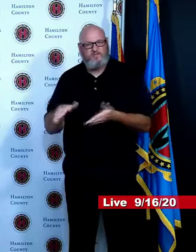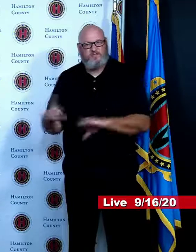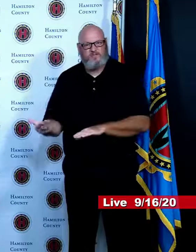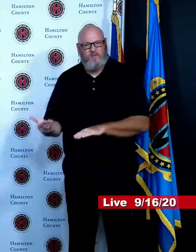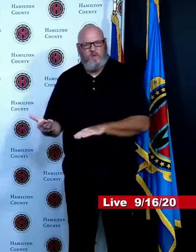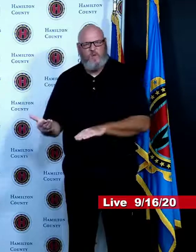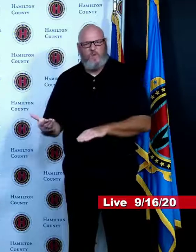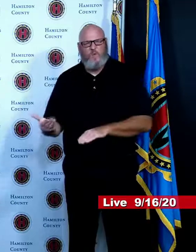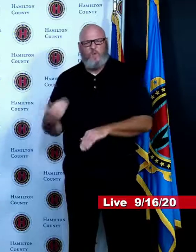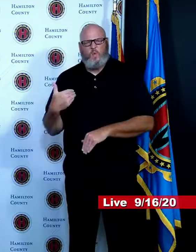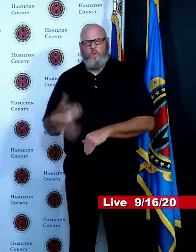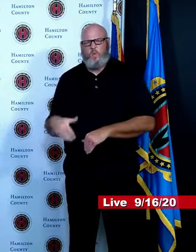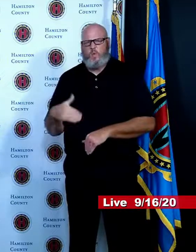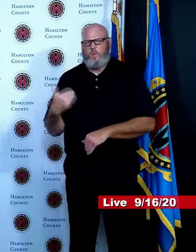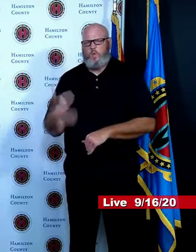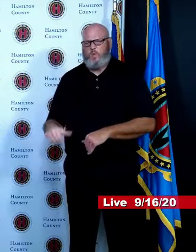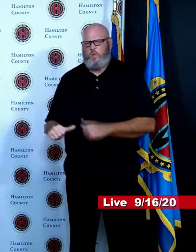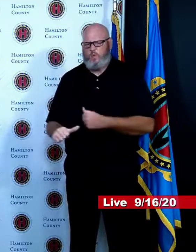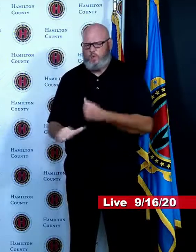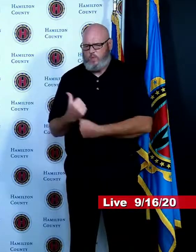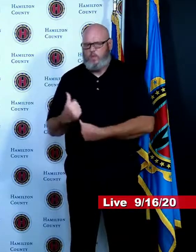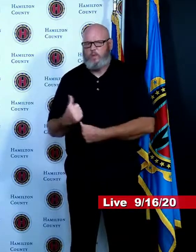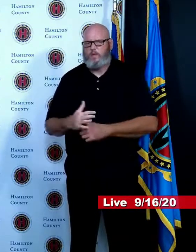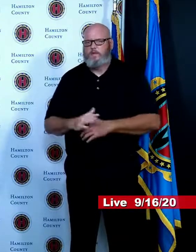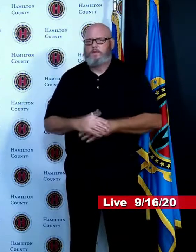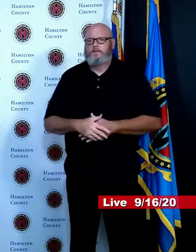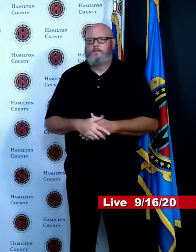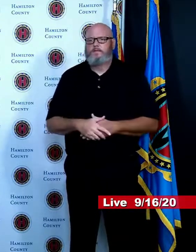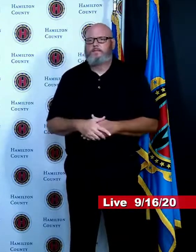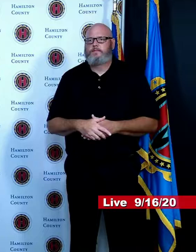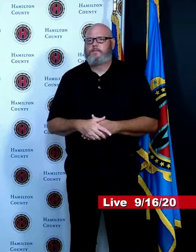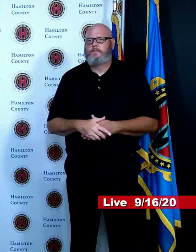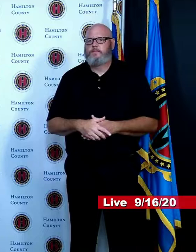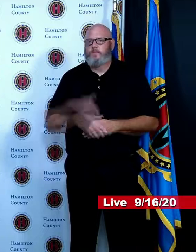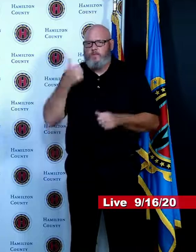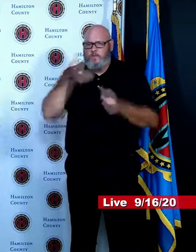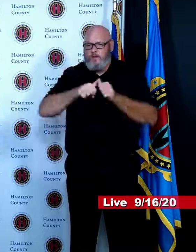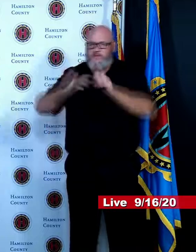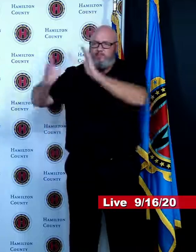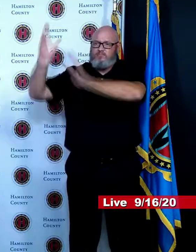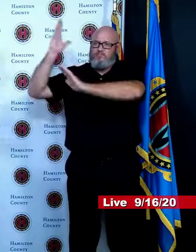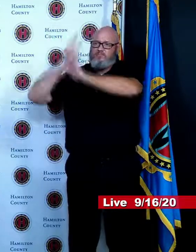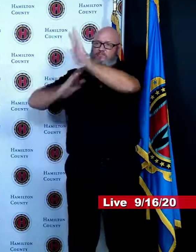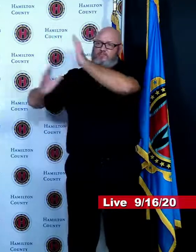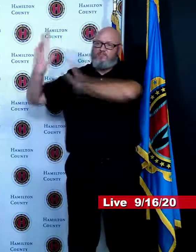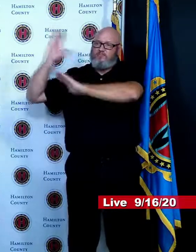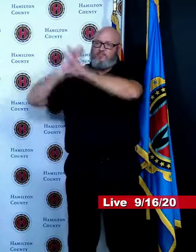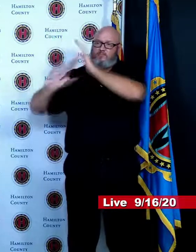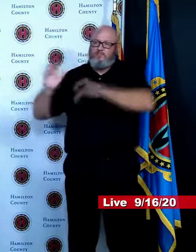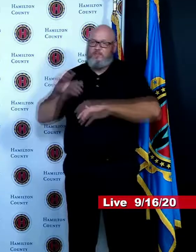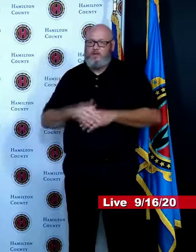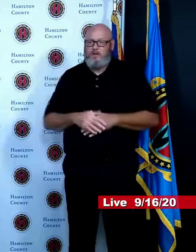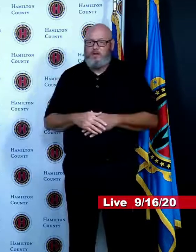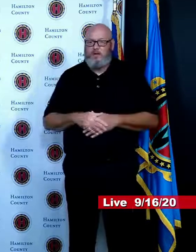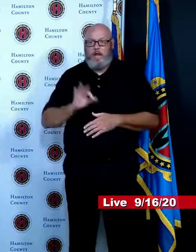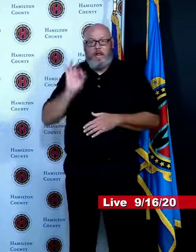system was developed in the wake of 9/11 so it's 20 years old almost 20 years old and so that was